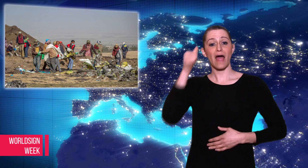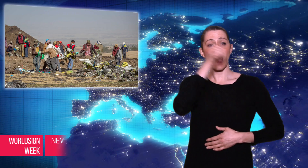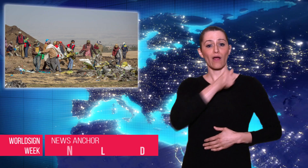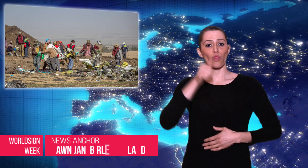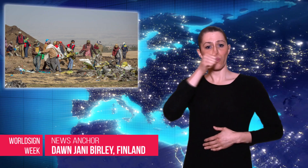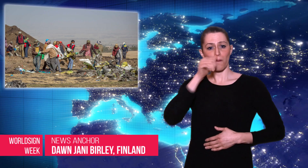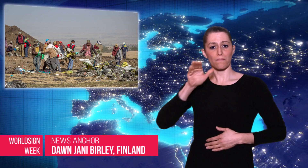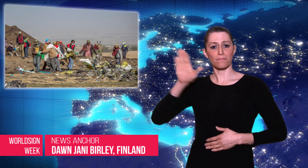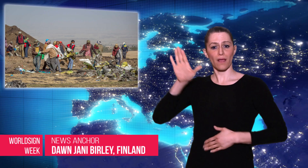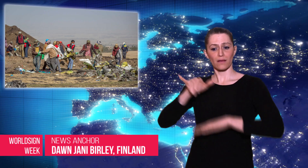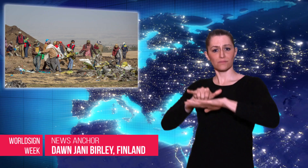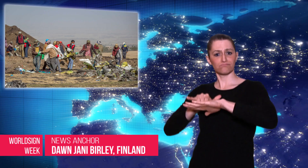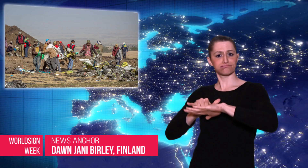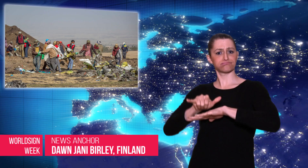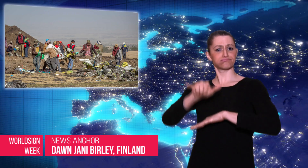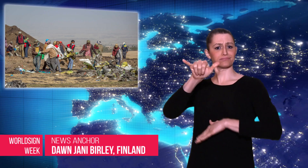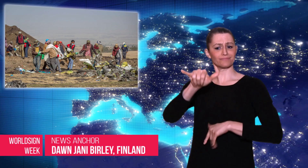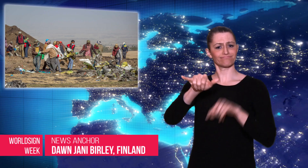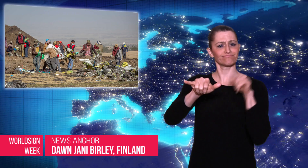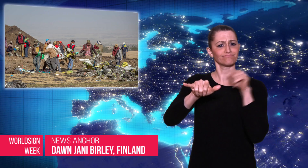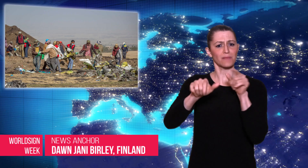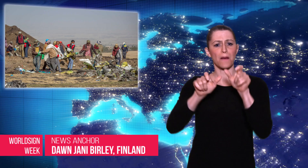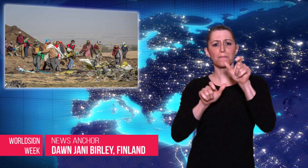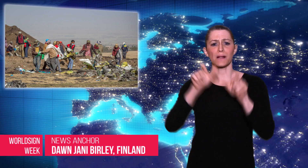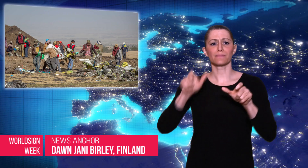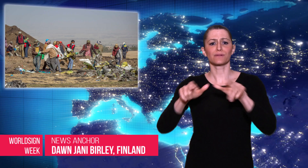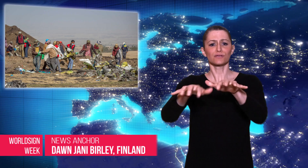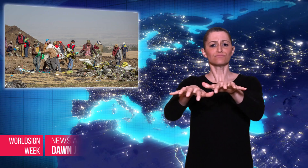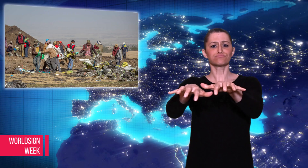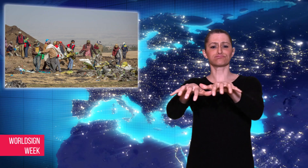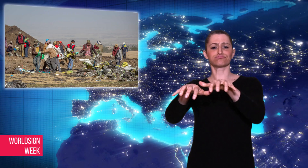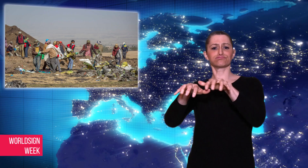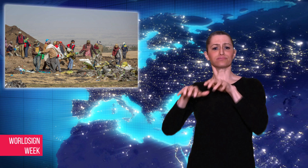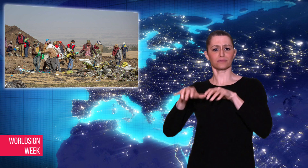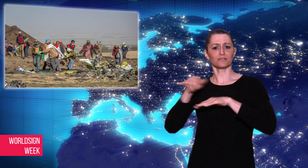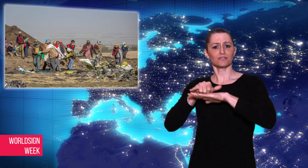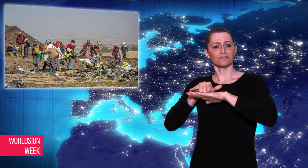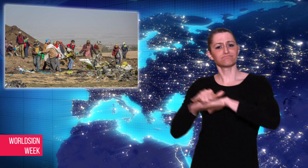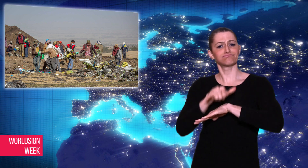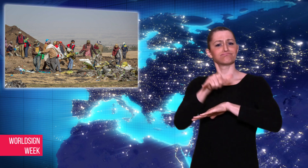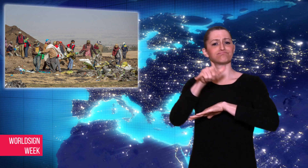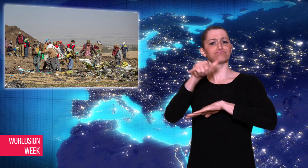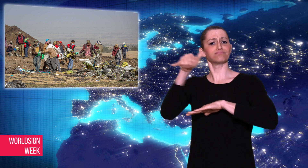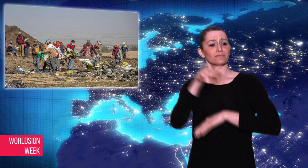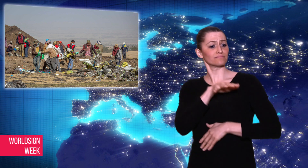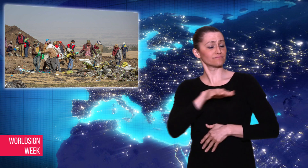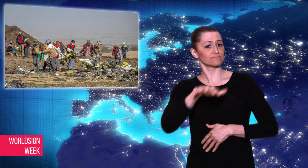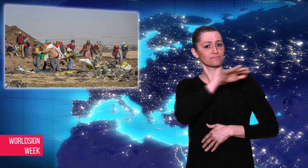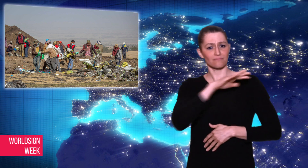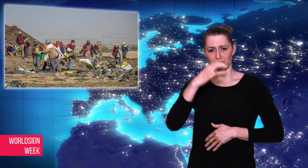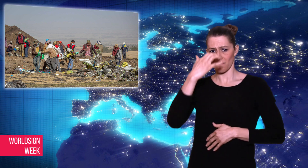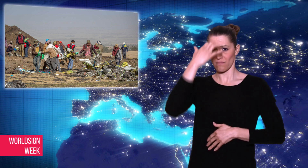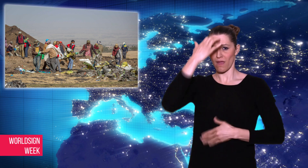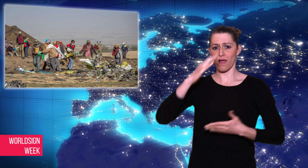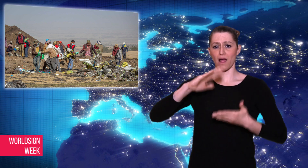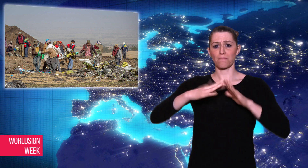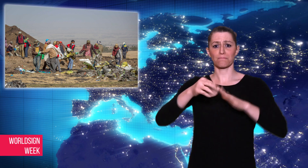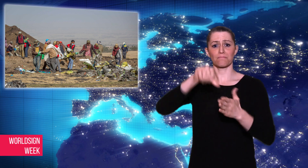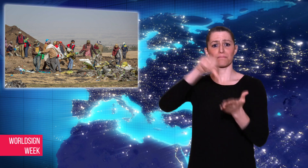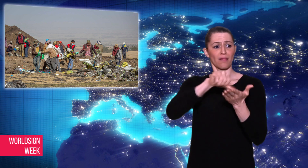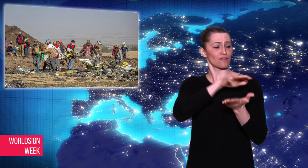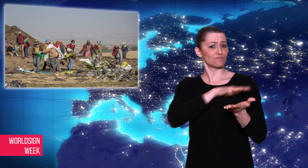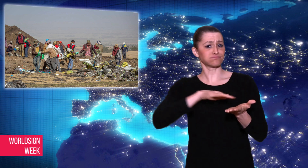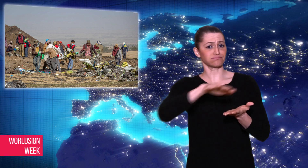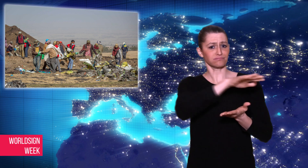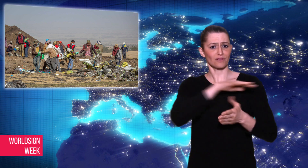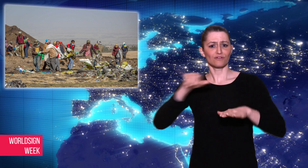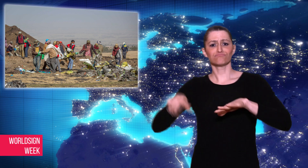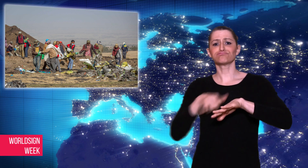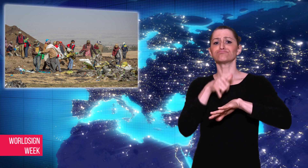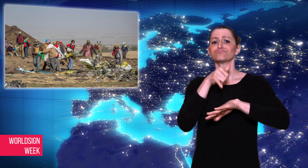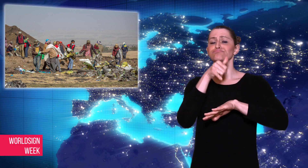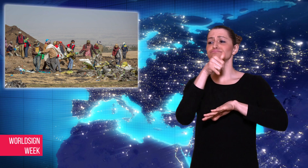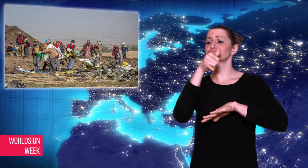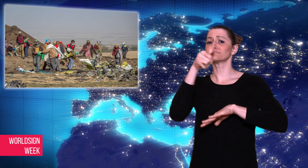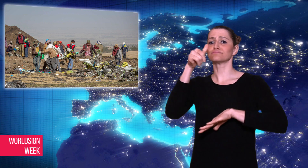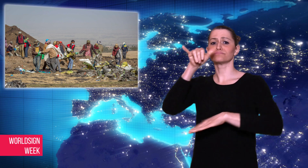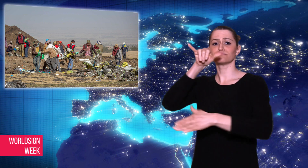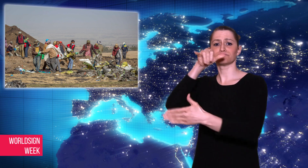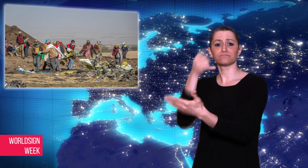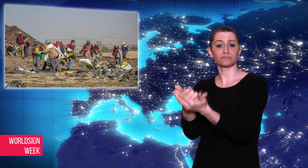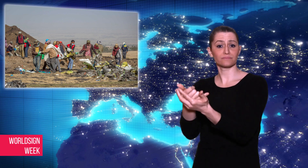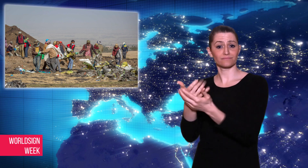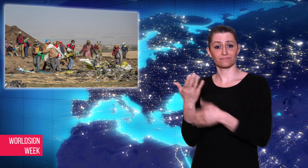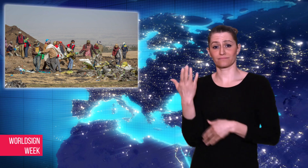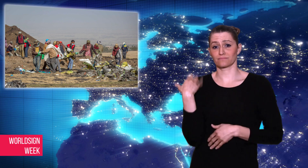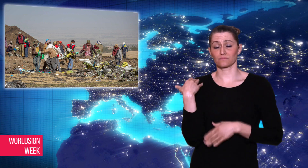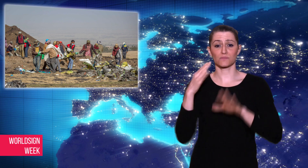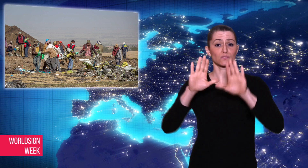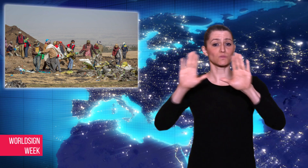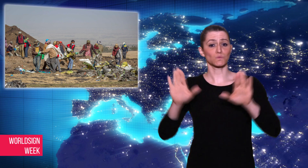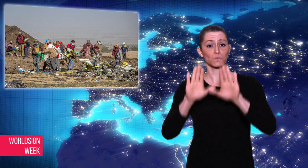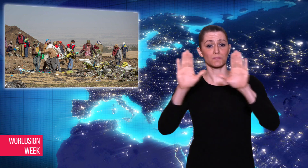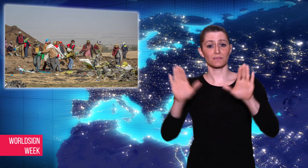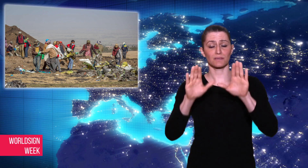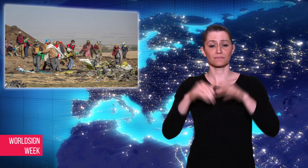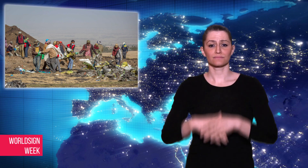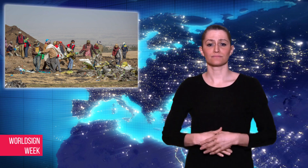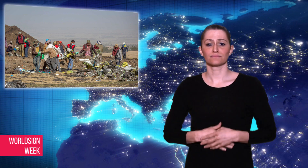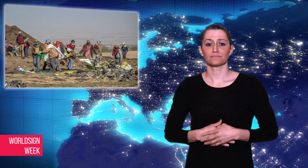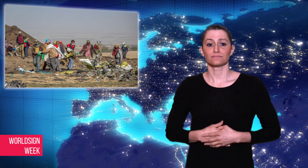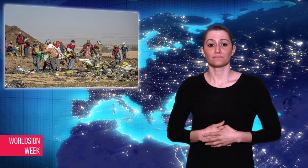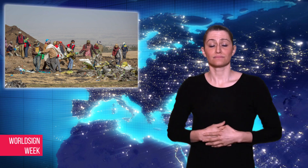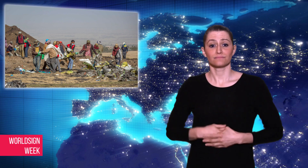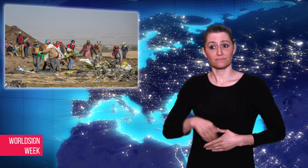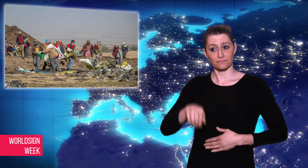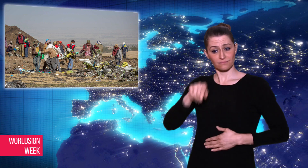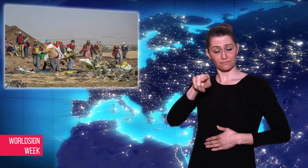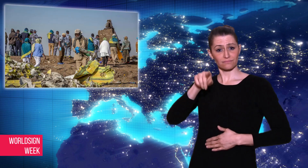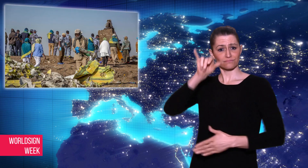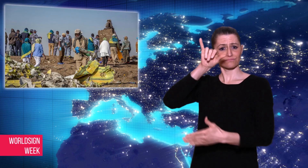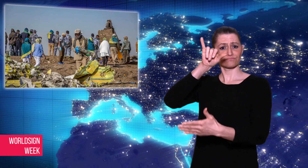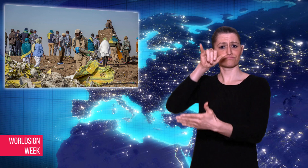Dawn: An Ethiopian Airlines passenger plane crashed outside